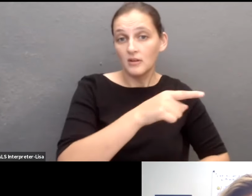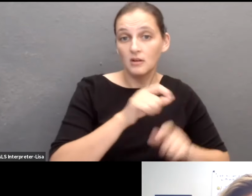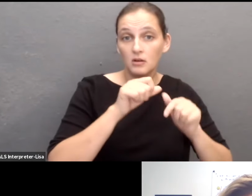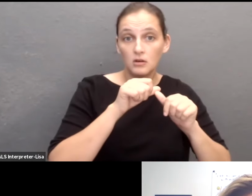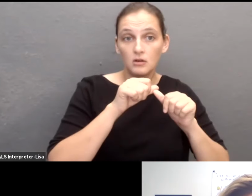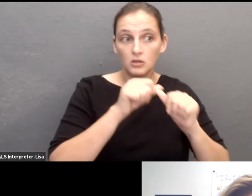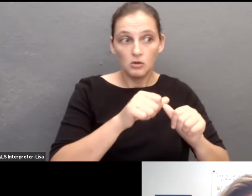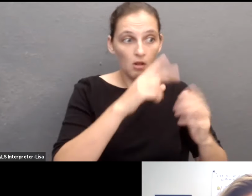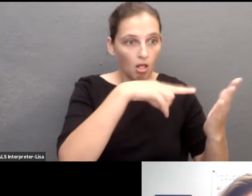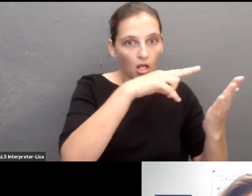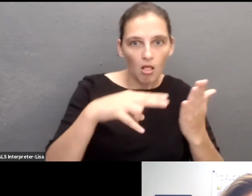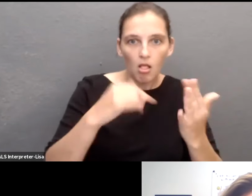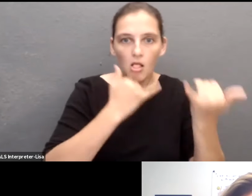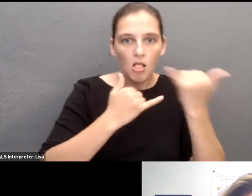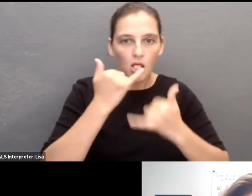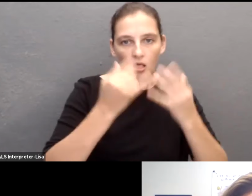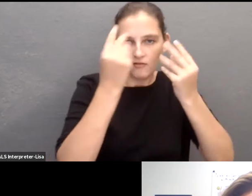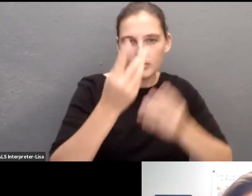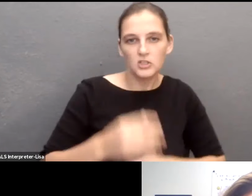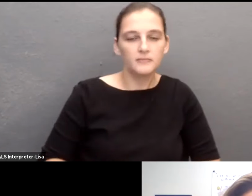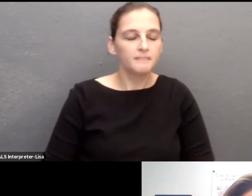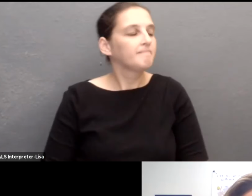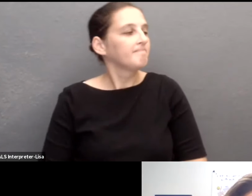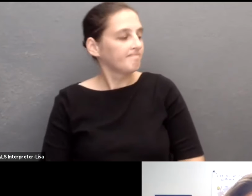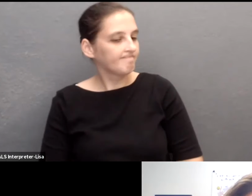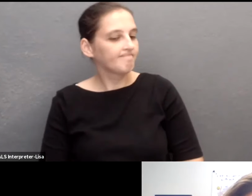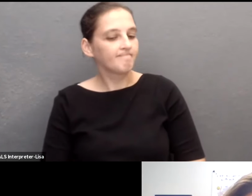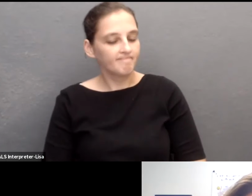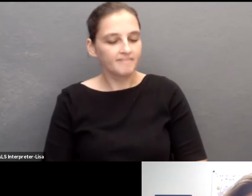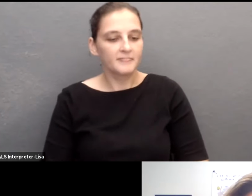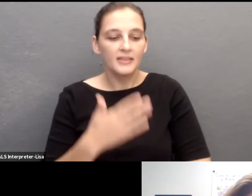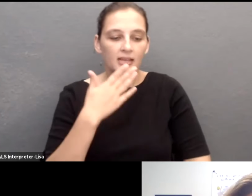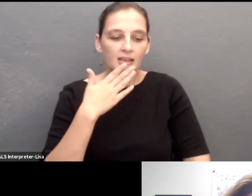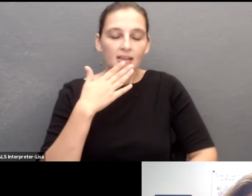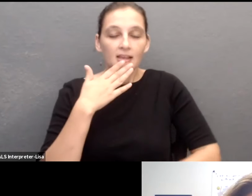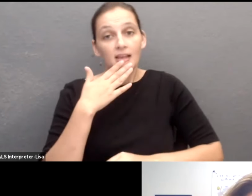about it? Dr. Weaver: Yeah, thank you for asking the question. That